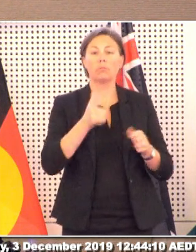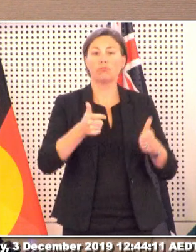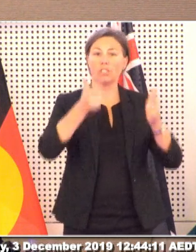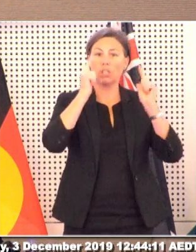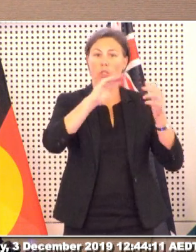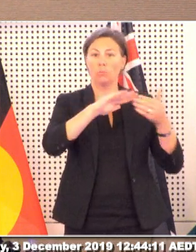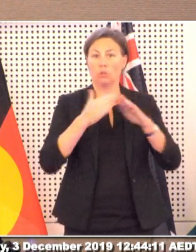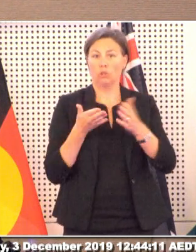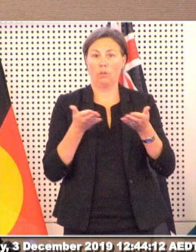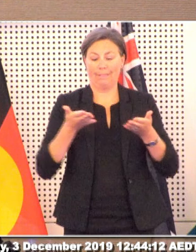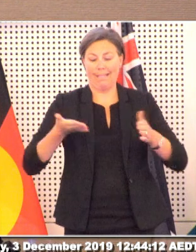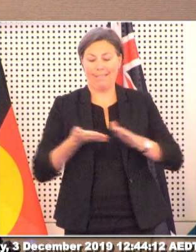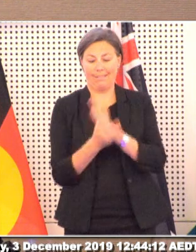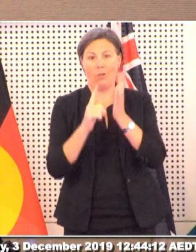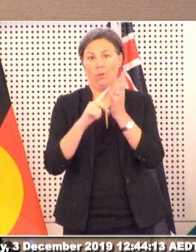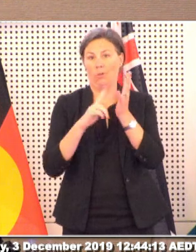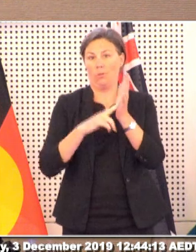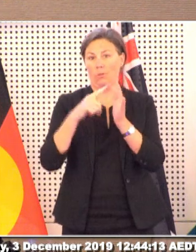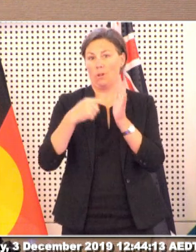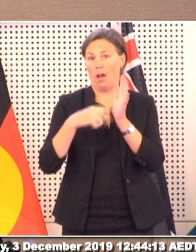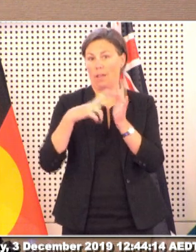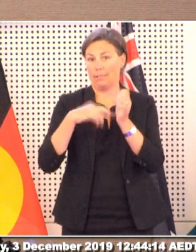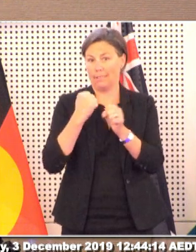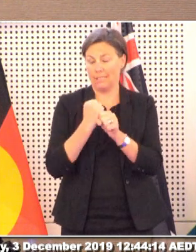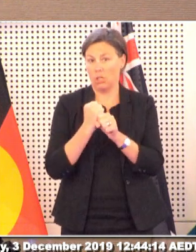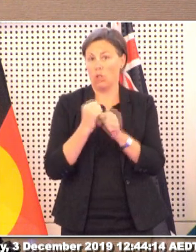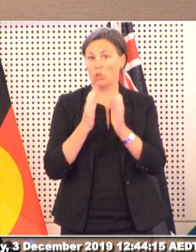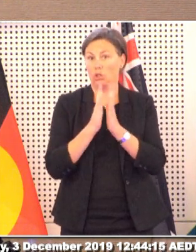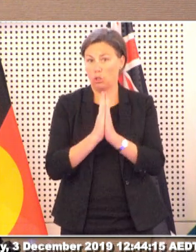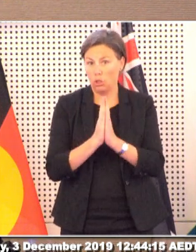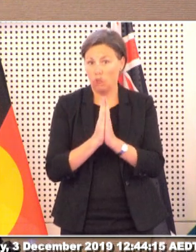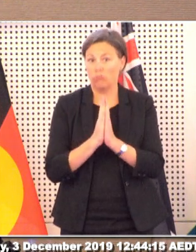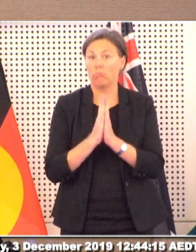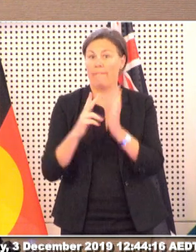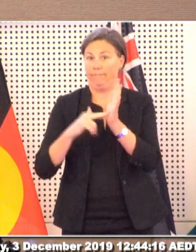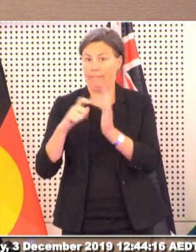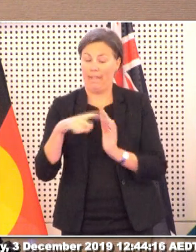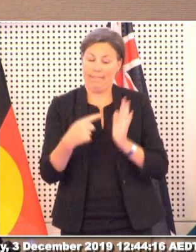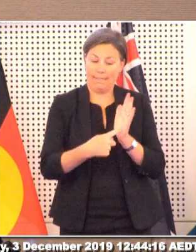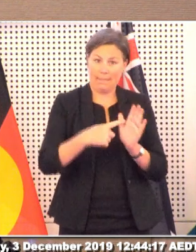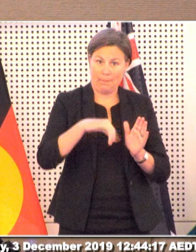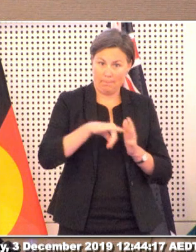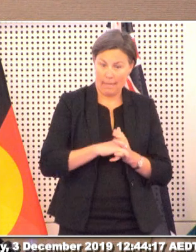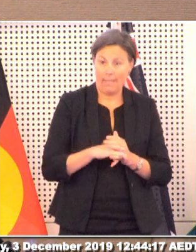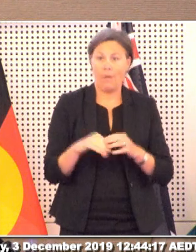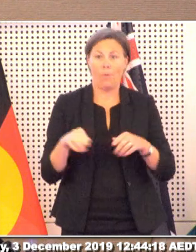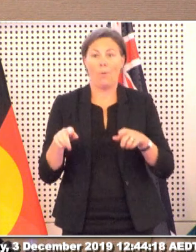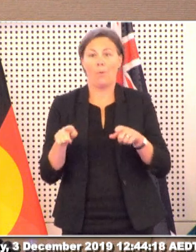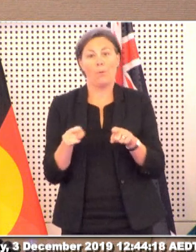Victoria and Tasmania, and in the Department of Justice as the Director of